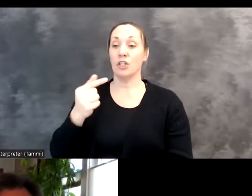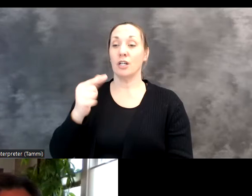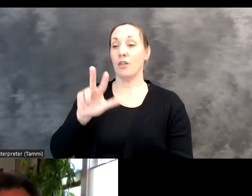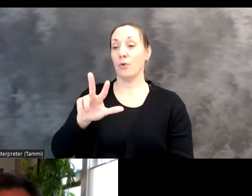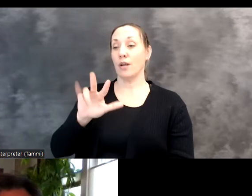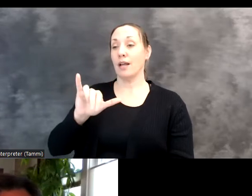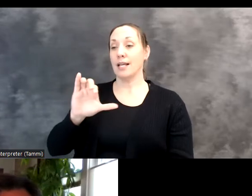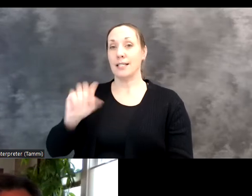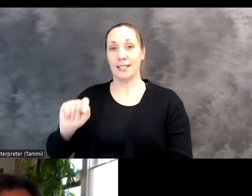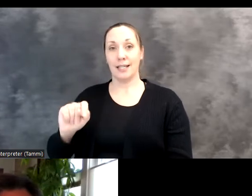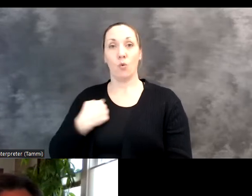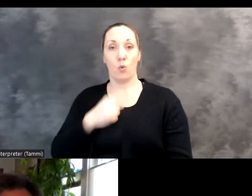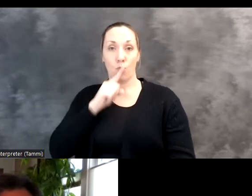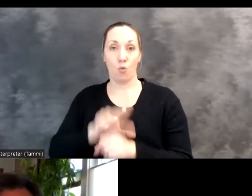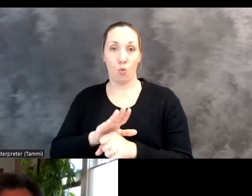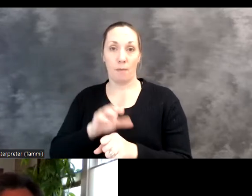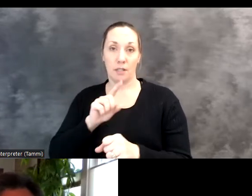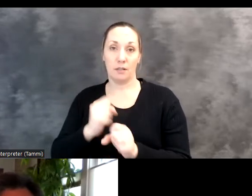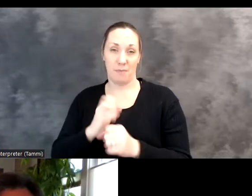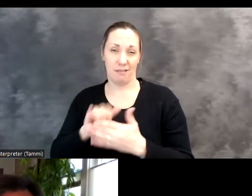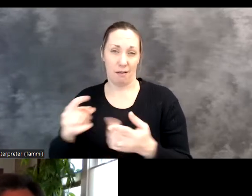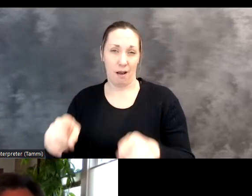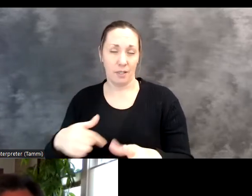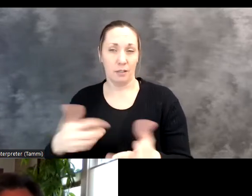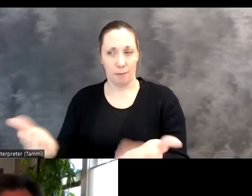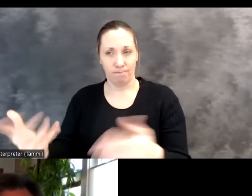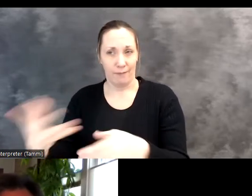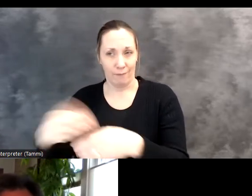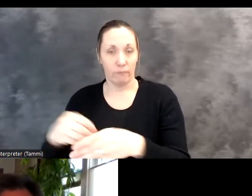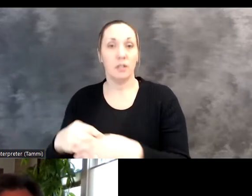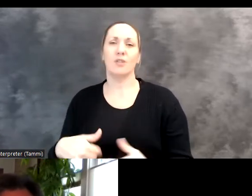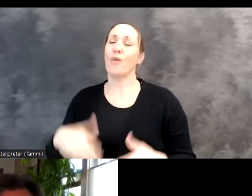how to make it better. We